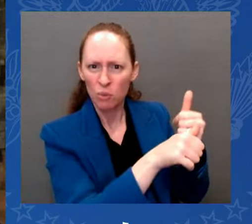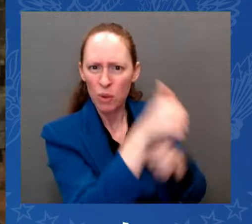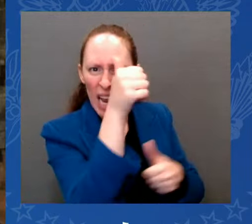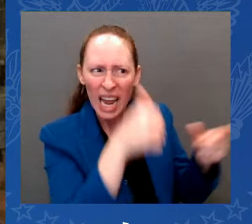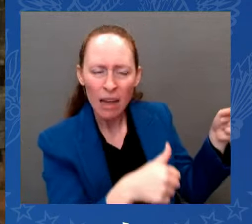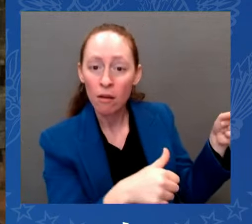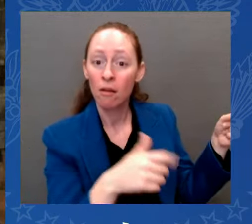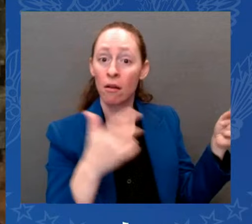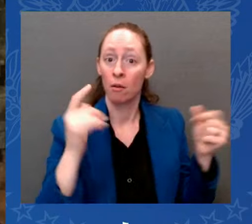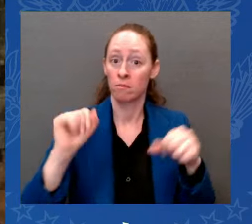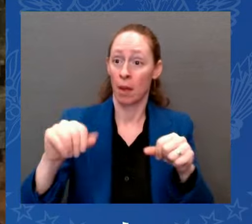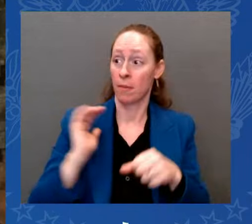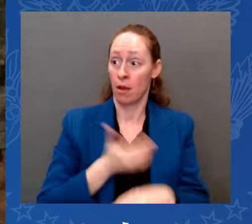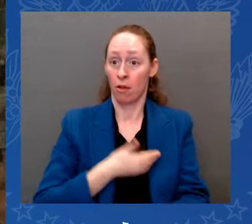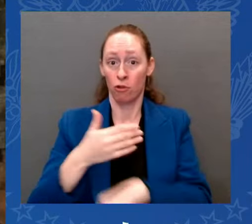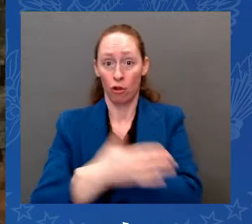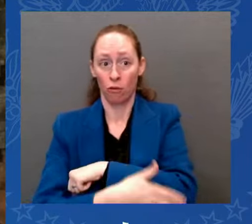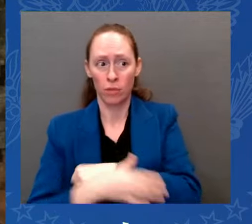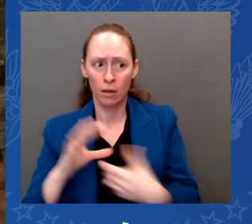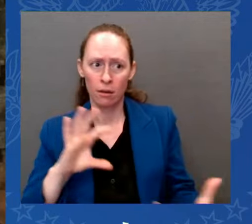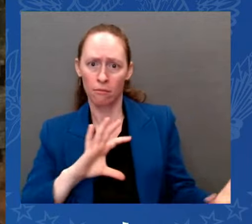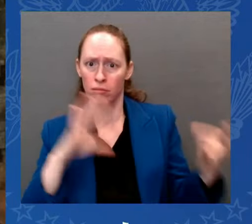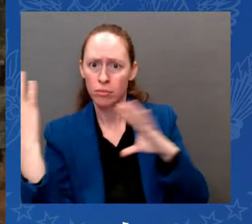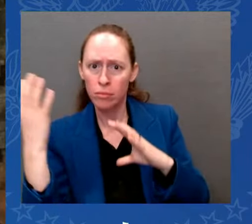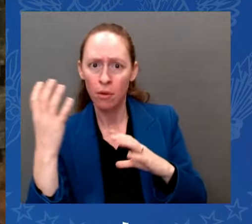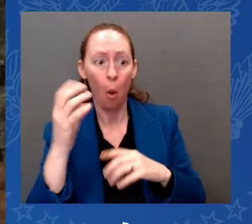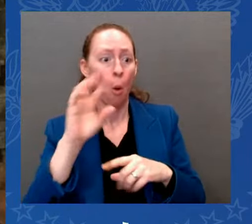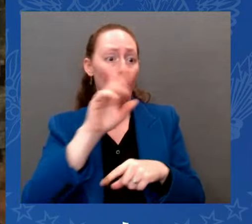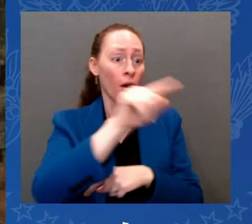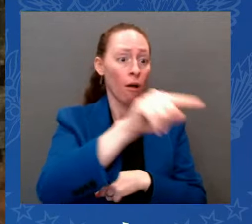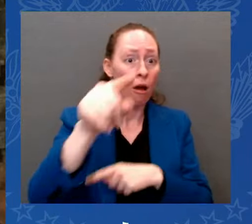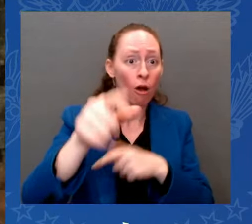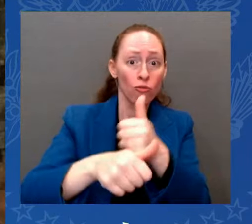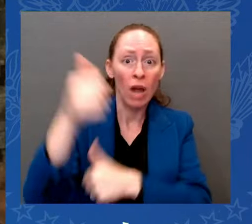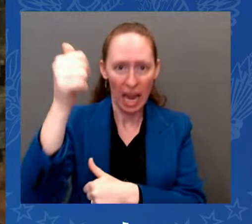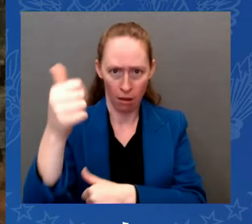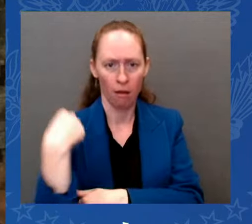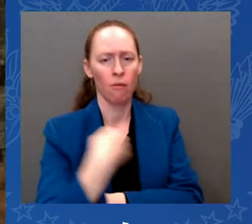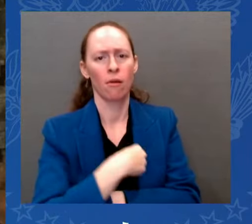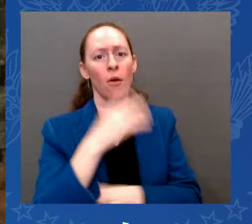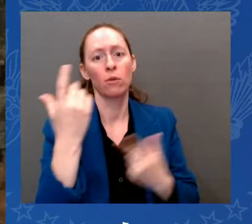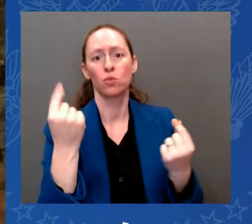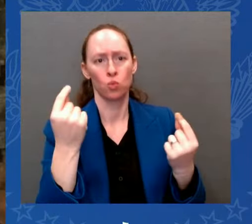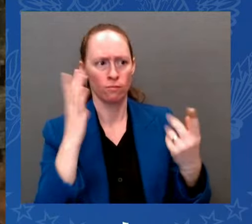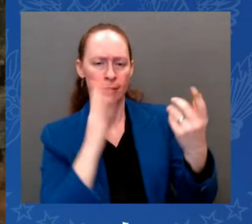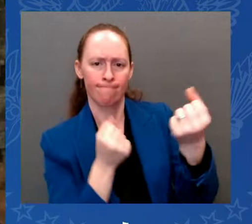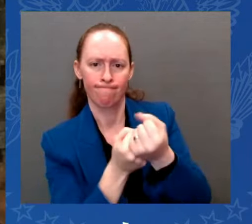And let me meet -- I just met in person with Xi Jinping of the People's Republic of China.